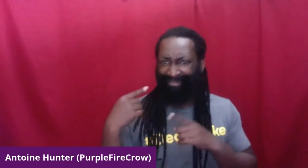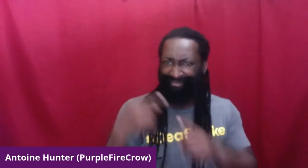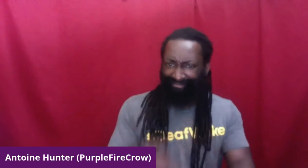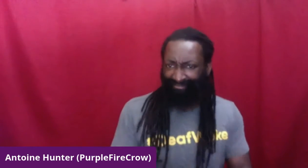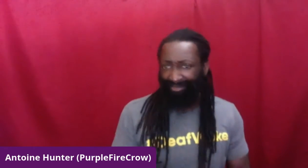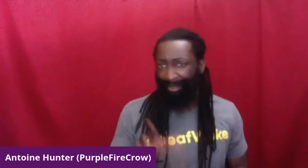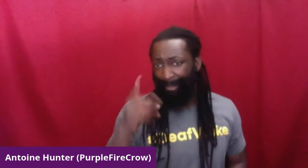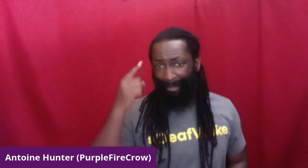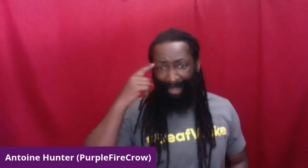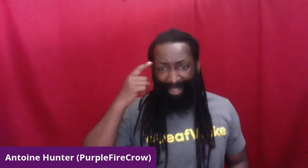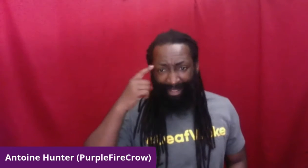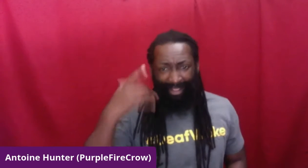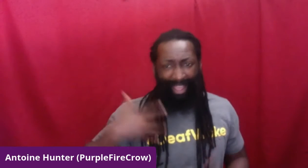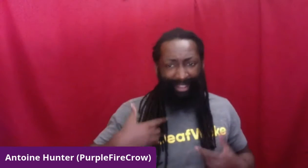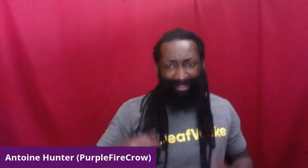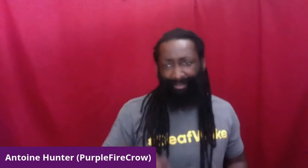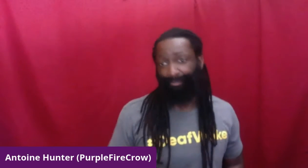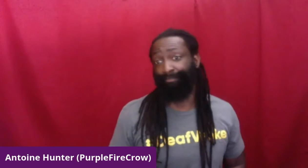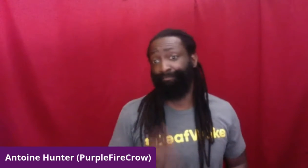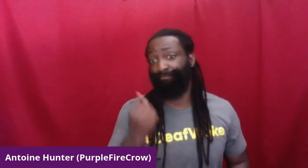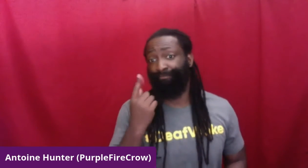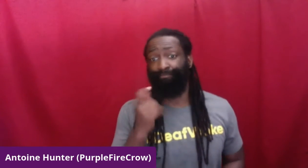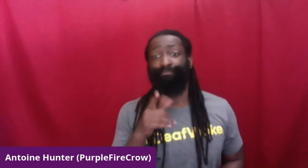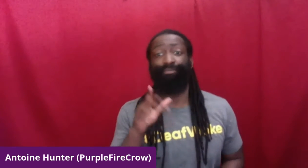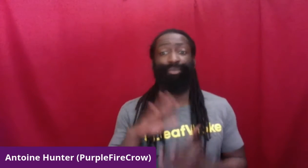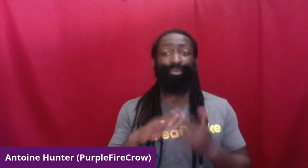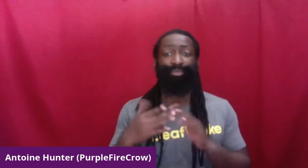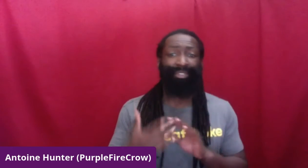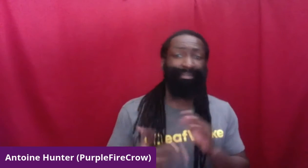After completing her studies she went on to pursue